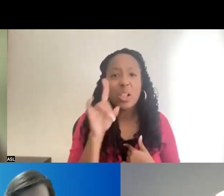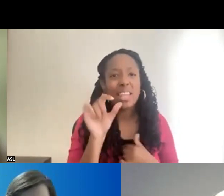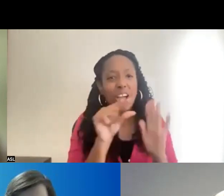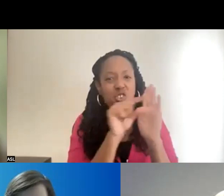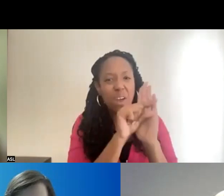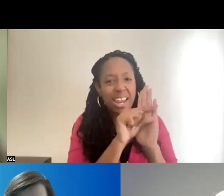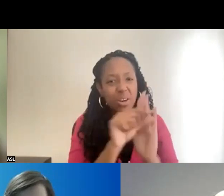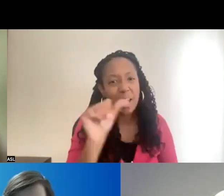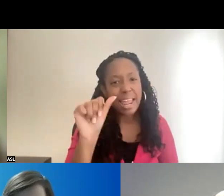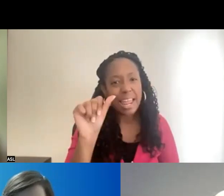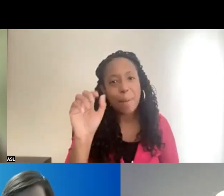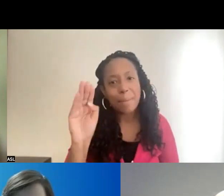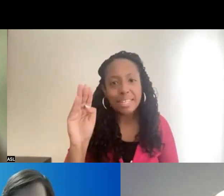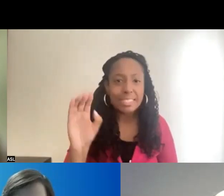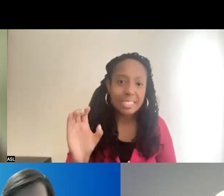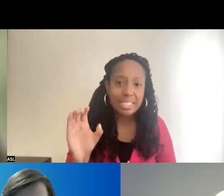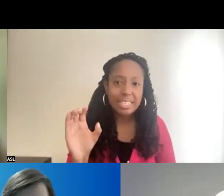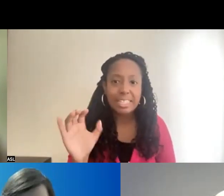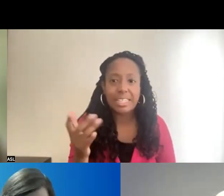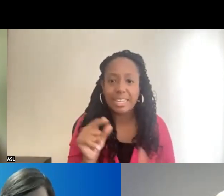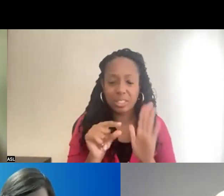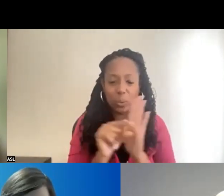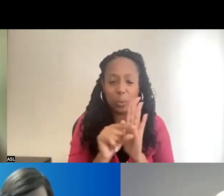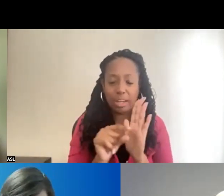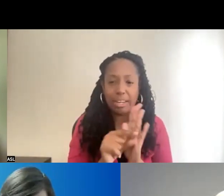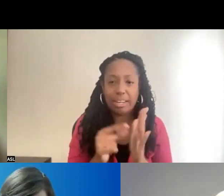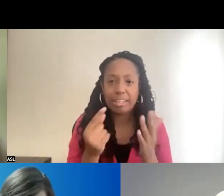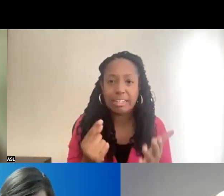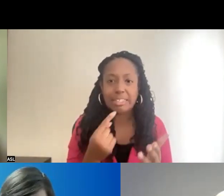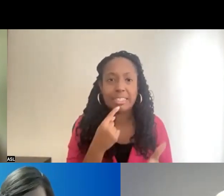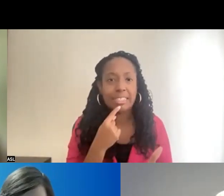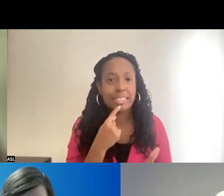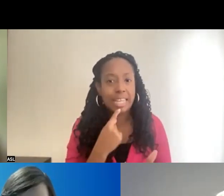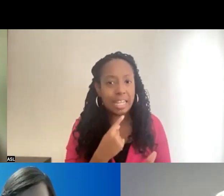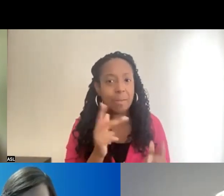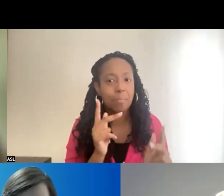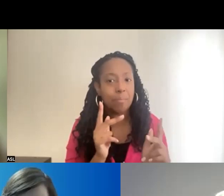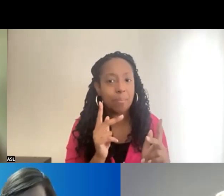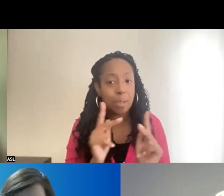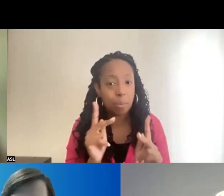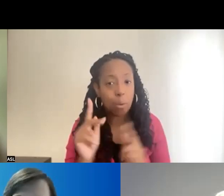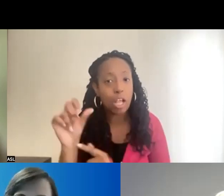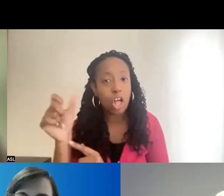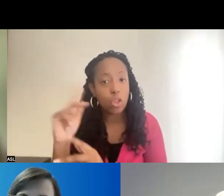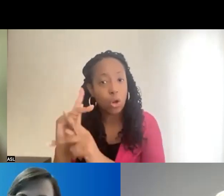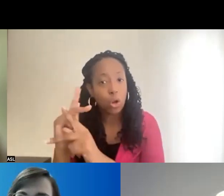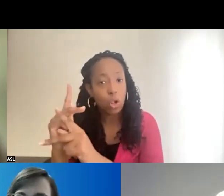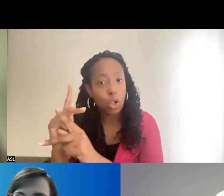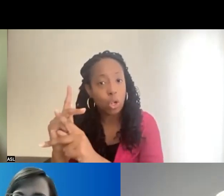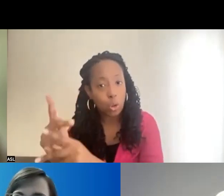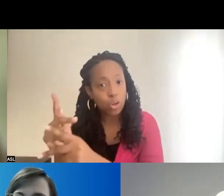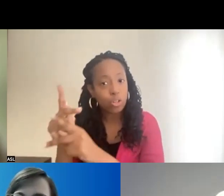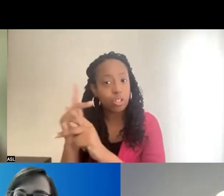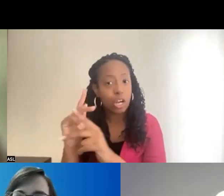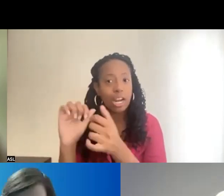it's a grade that tells people who give money to you um like looners how good you are at paying it